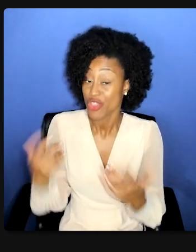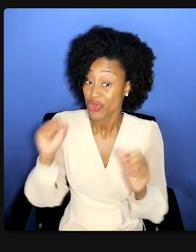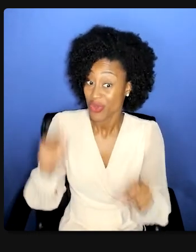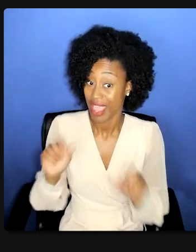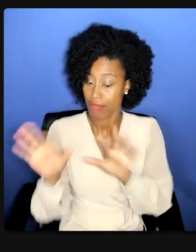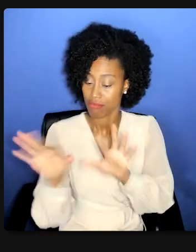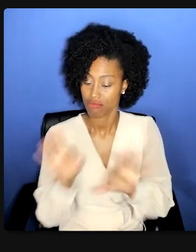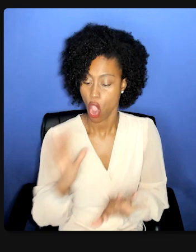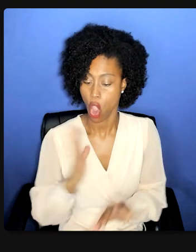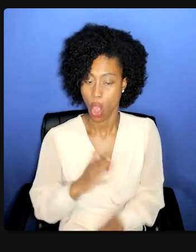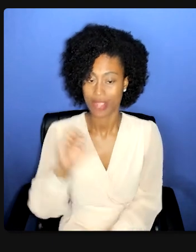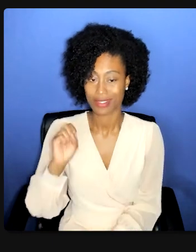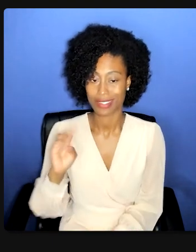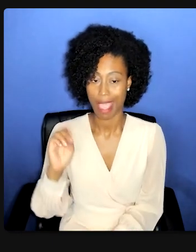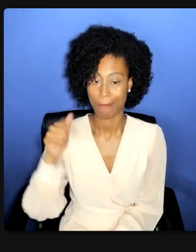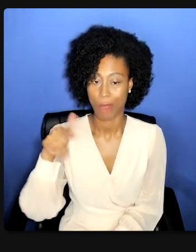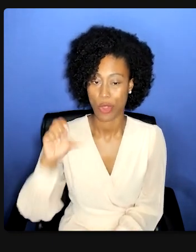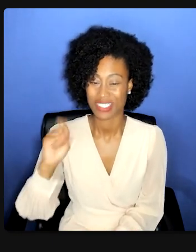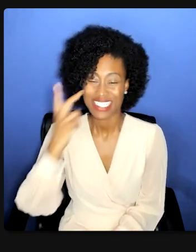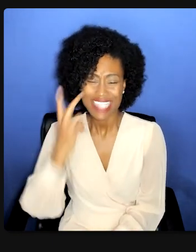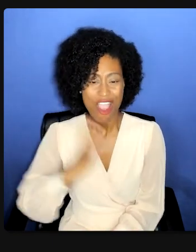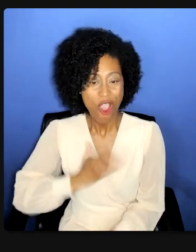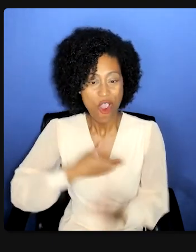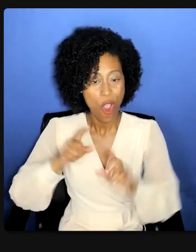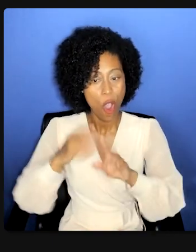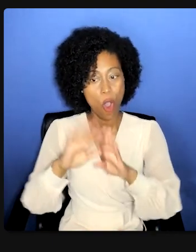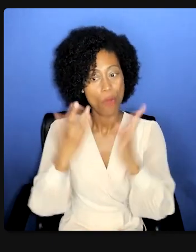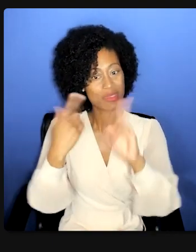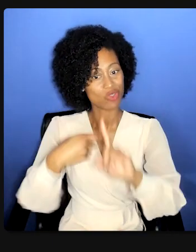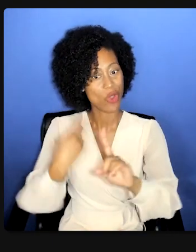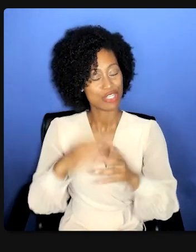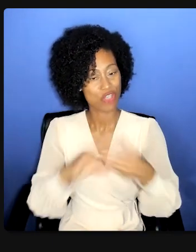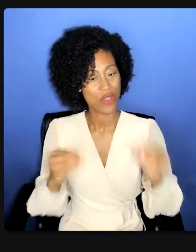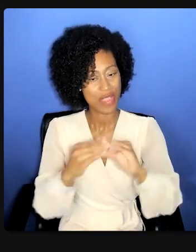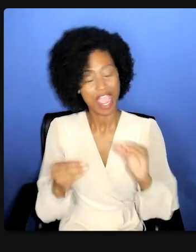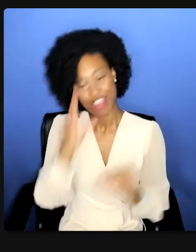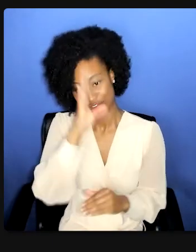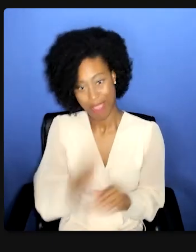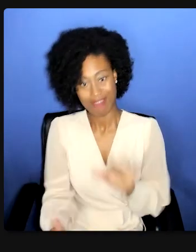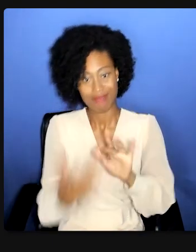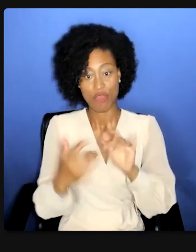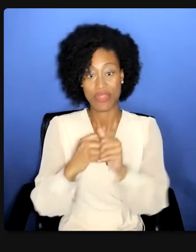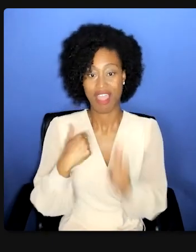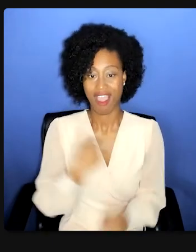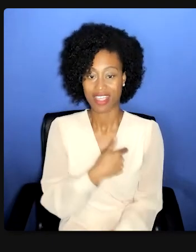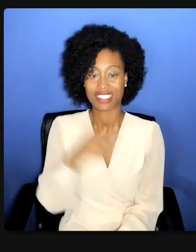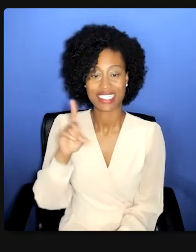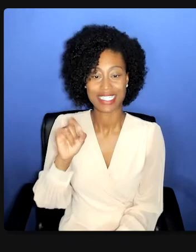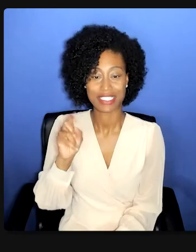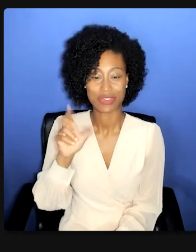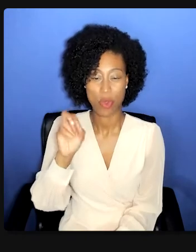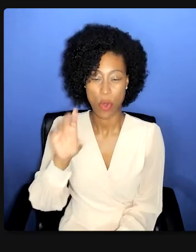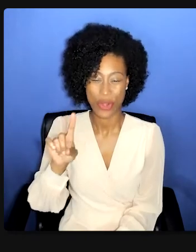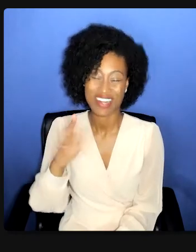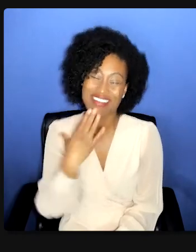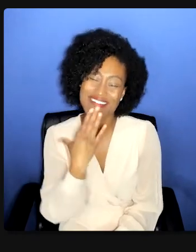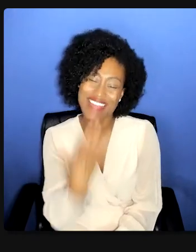get our samples, go to open source repositories and interact with us on our Discord and community forums. Thank you.